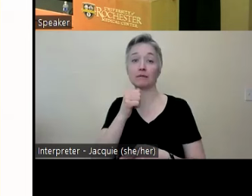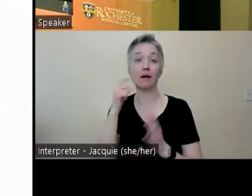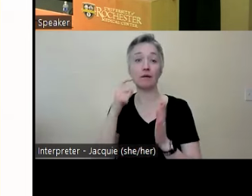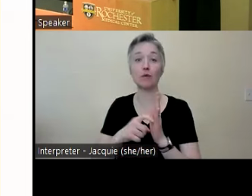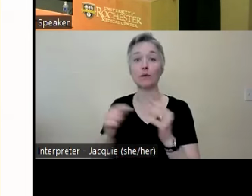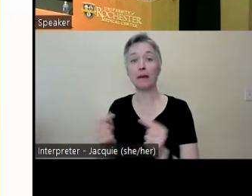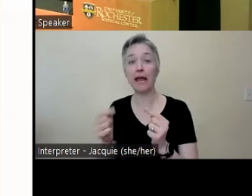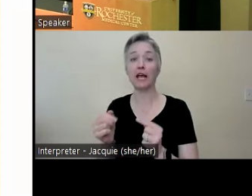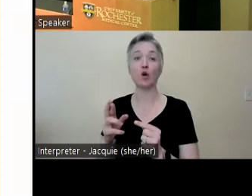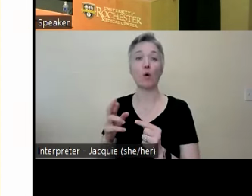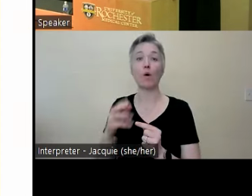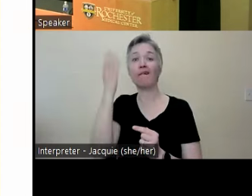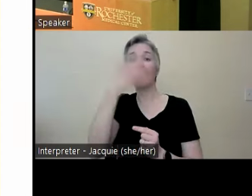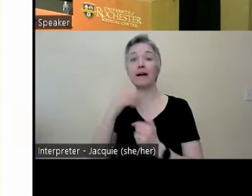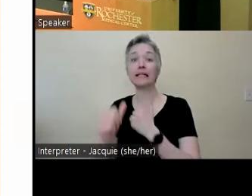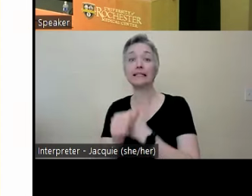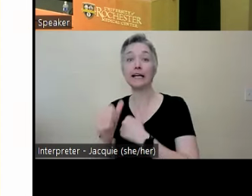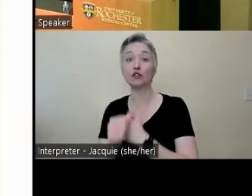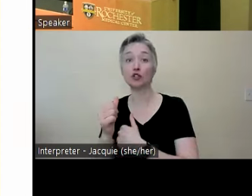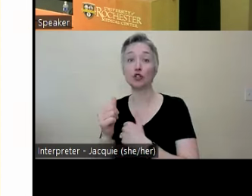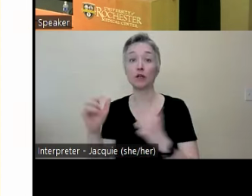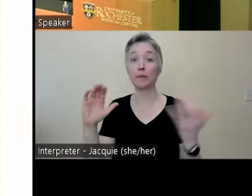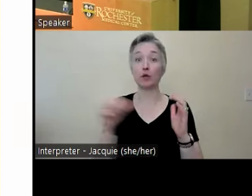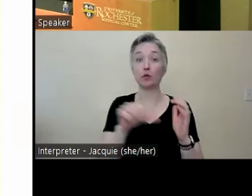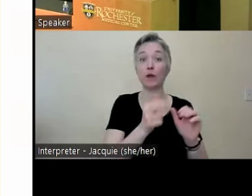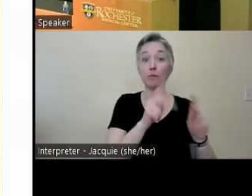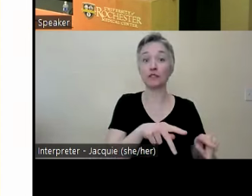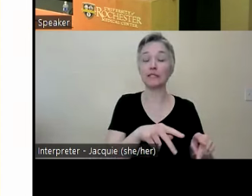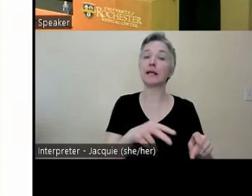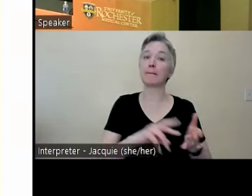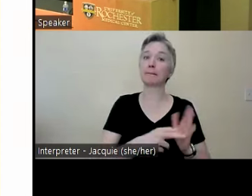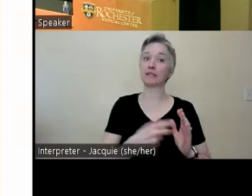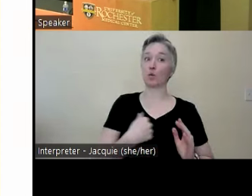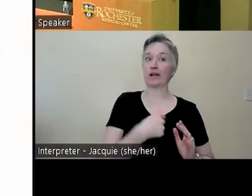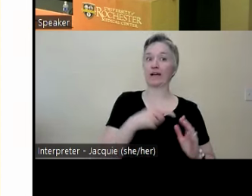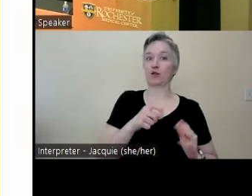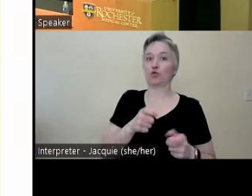same way that someone else might then that's up to us to control the environment to keep them